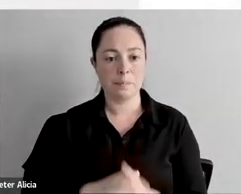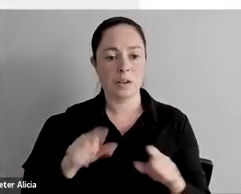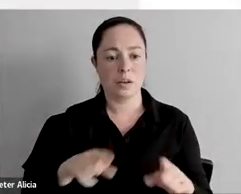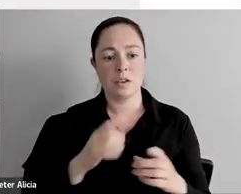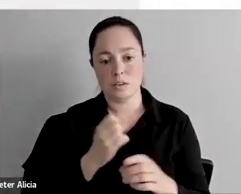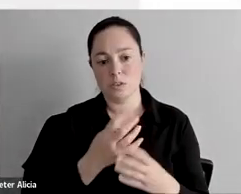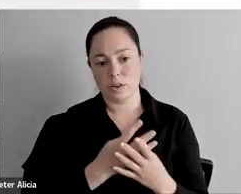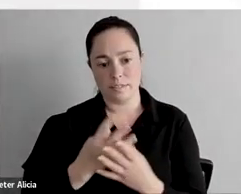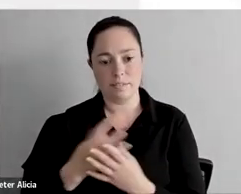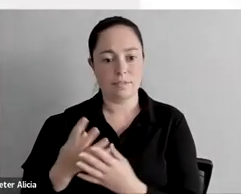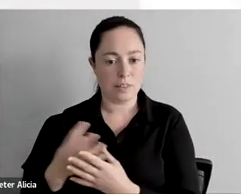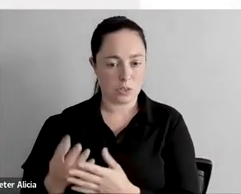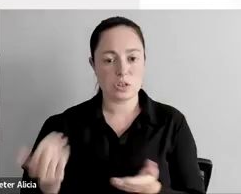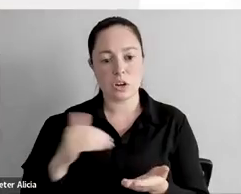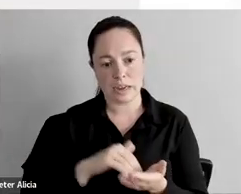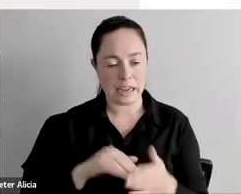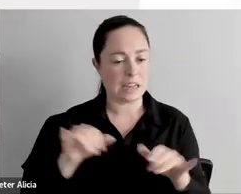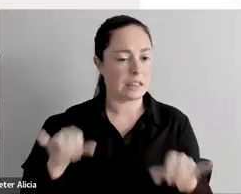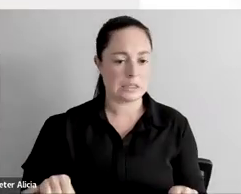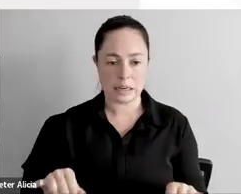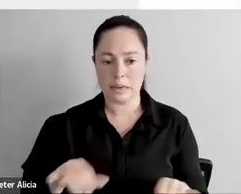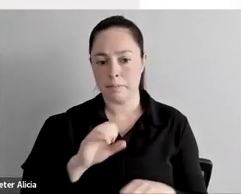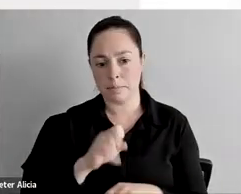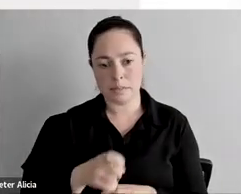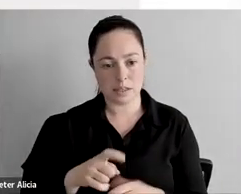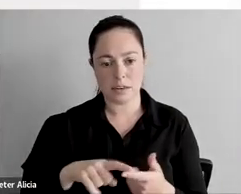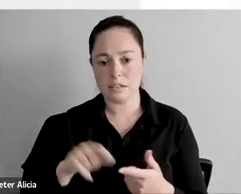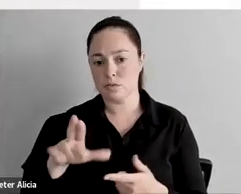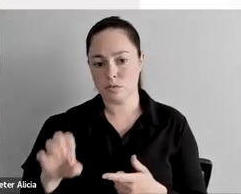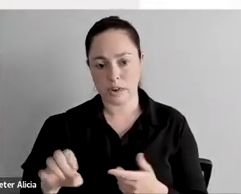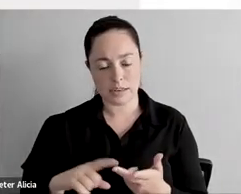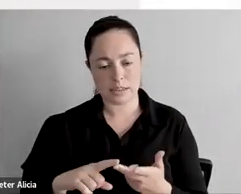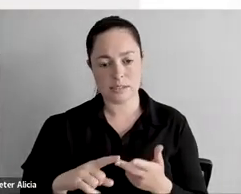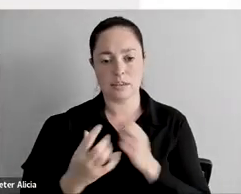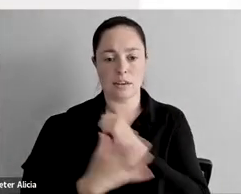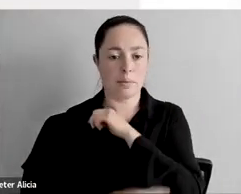by sex, by race and ethnicity, and by poverty status.